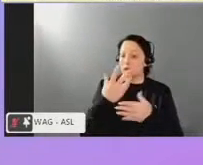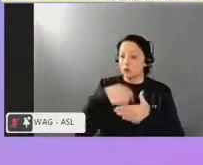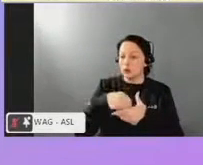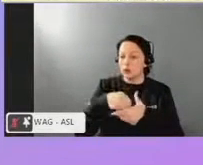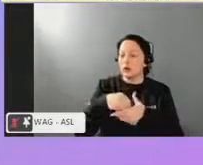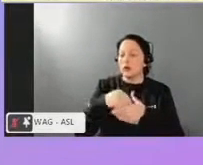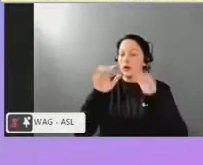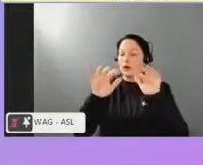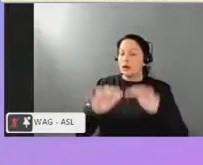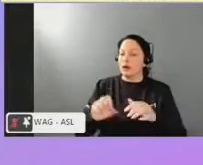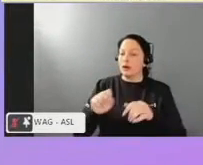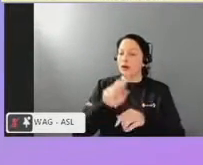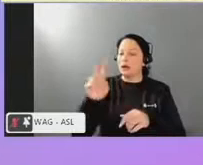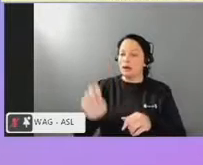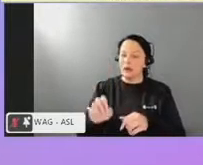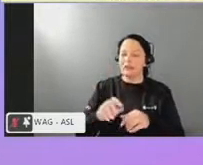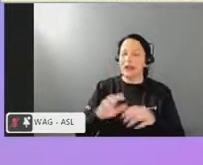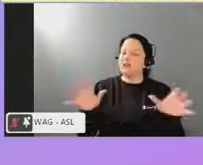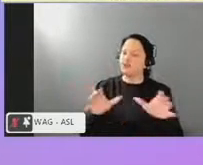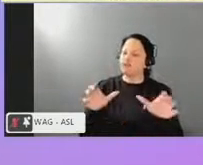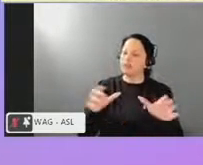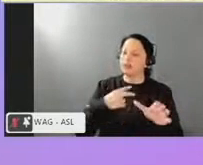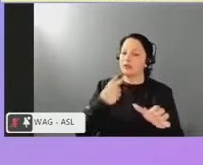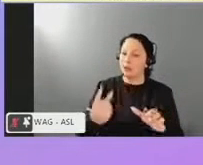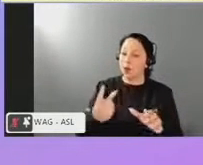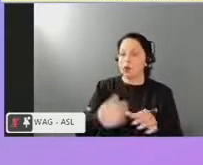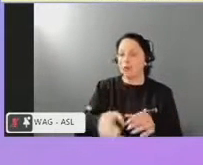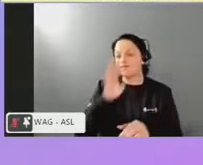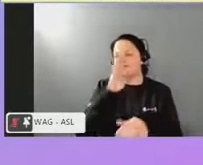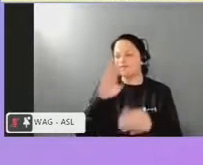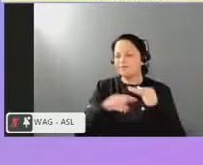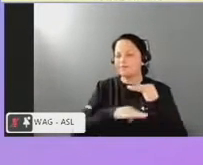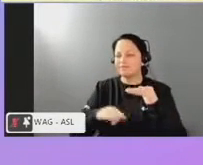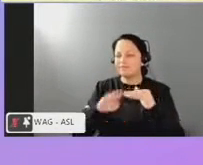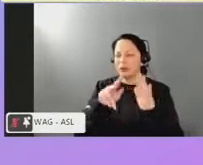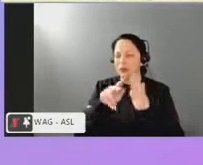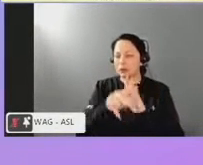sometimes, usually, always Quebec do I systematically